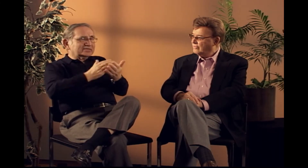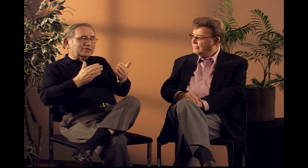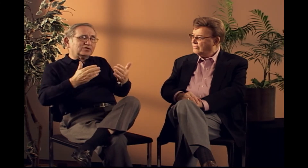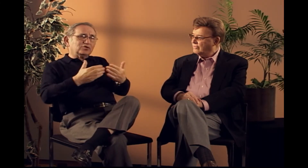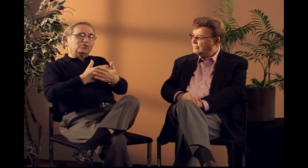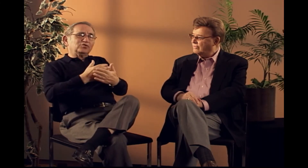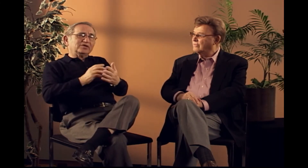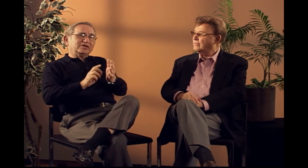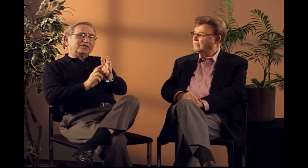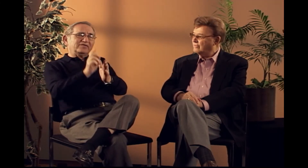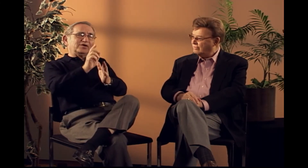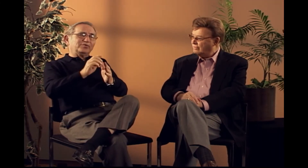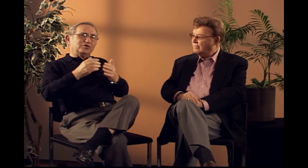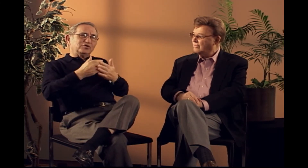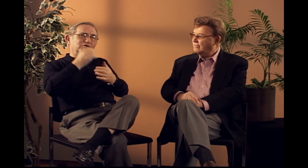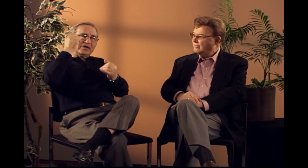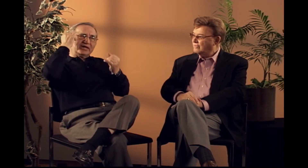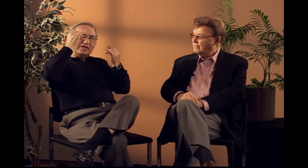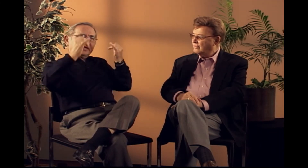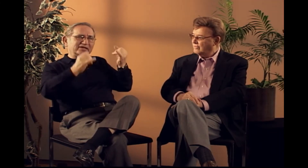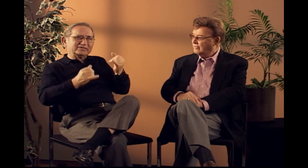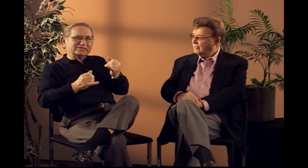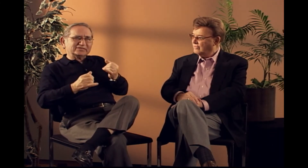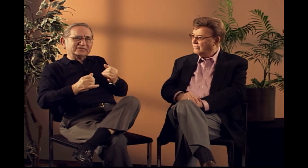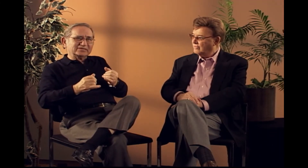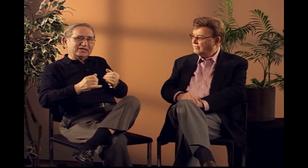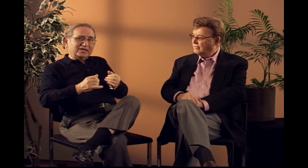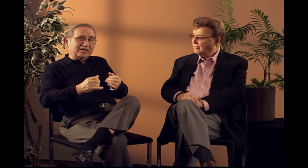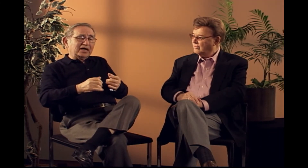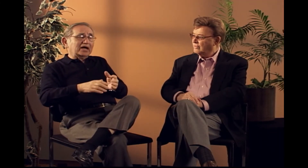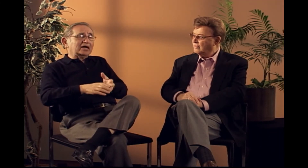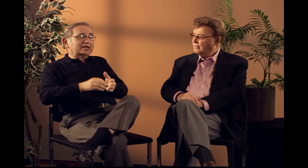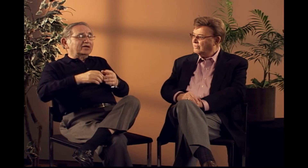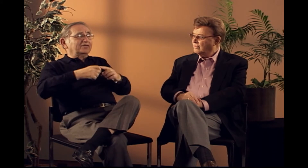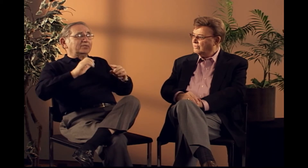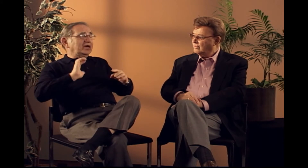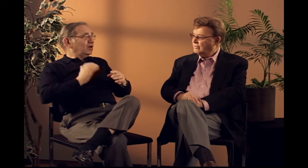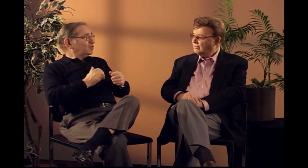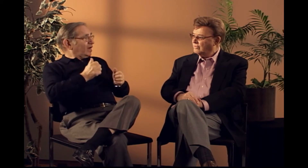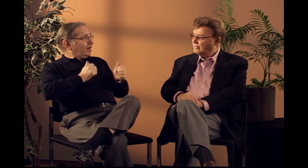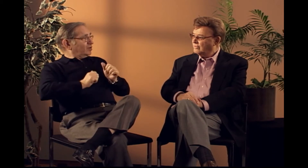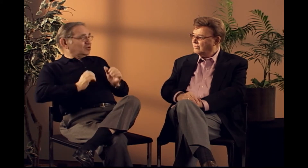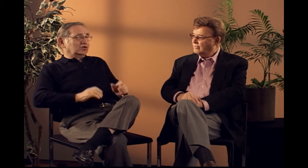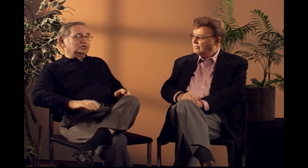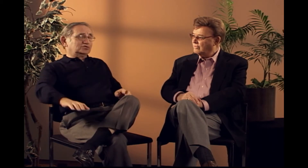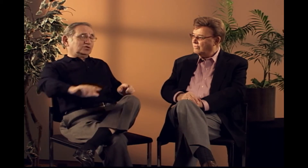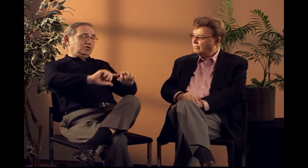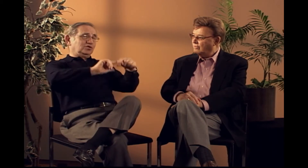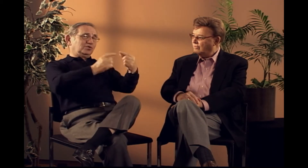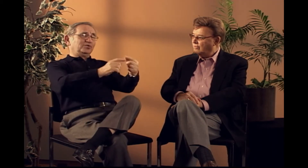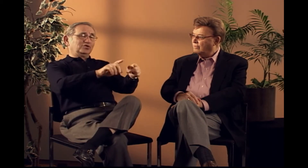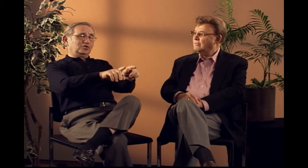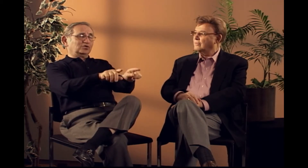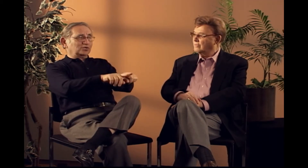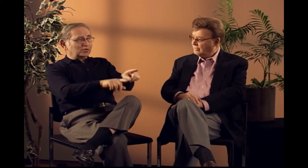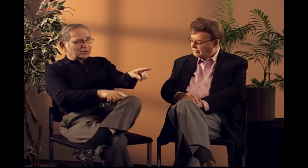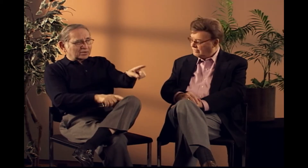Every rehearsal, we were learning something new, developing new eyes, ideas with our eyes, and really,